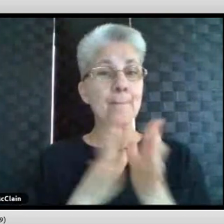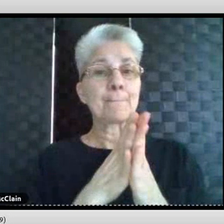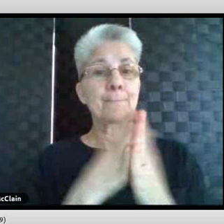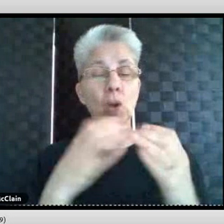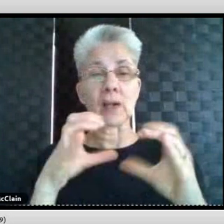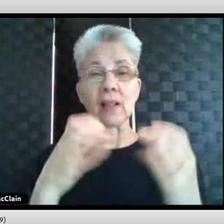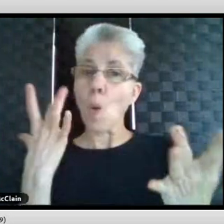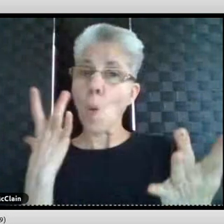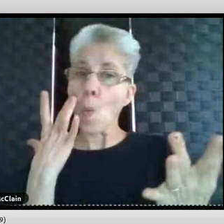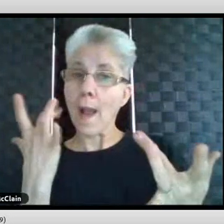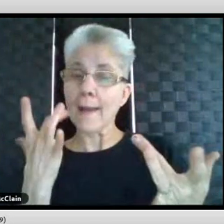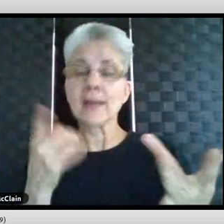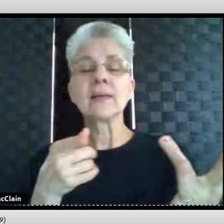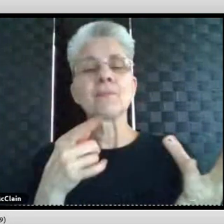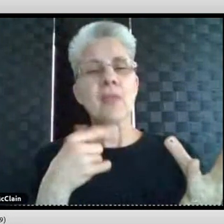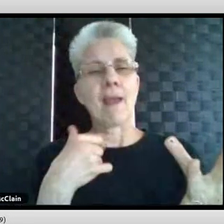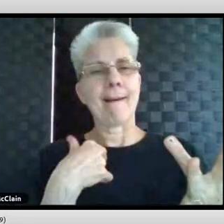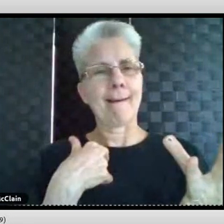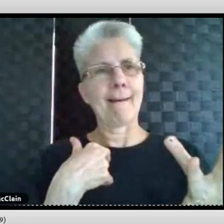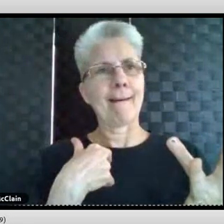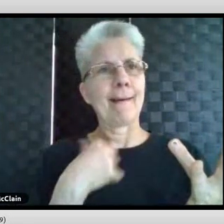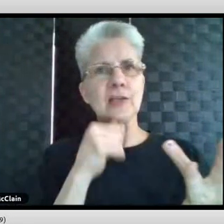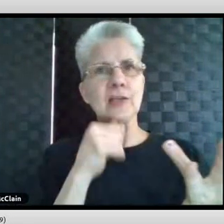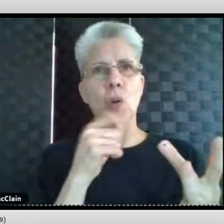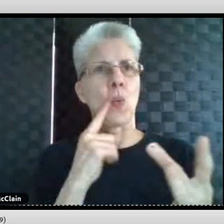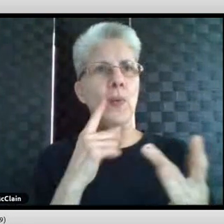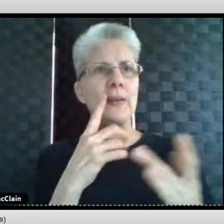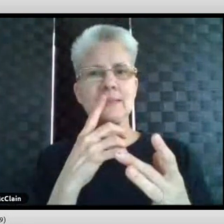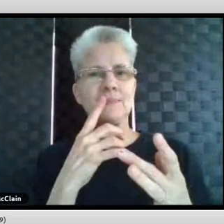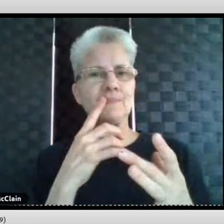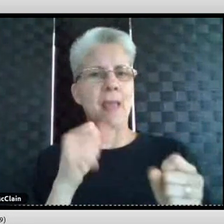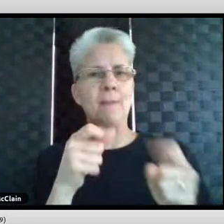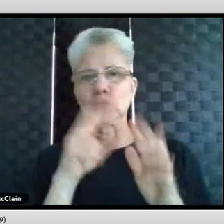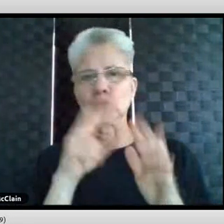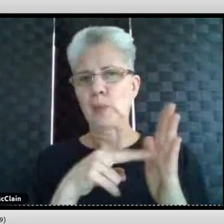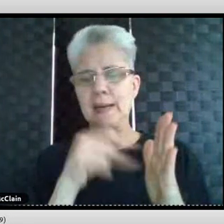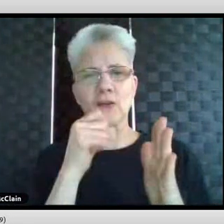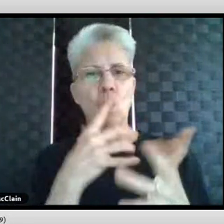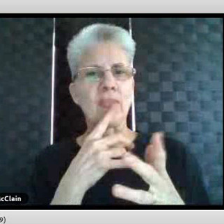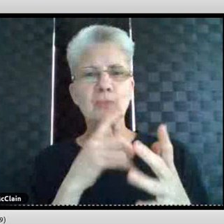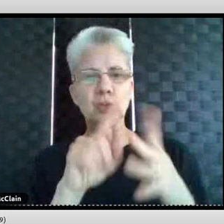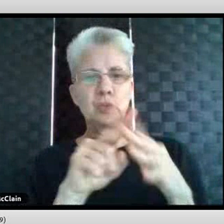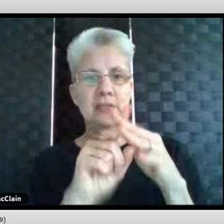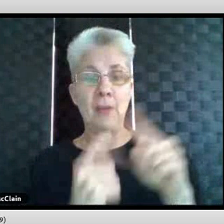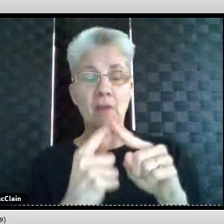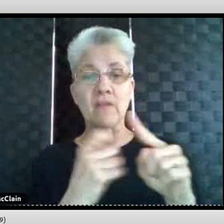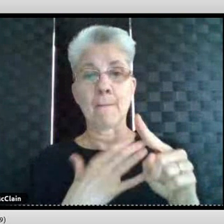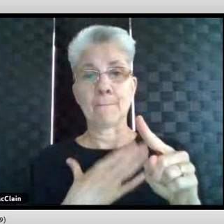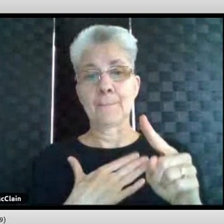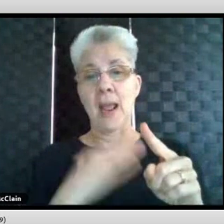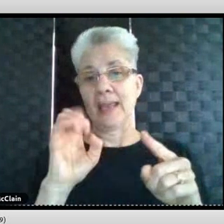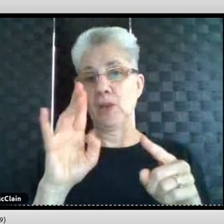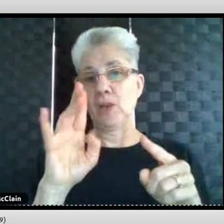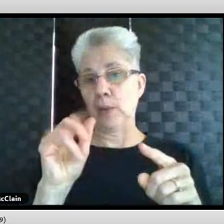because I don't always get around to reading them, and I don't want them to disappear from my e-reader and all those kinds of things,